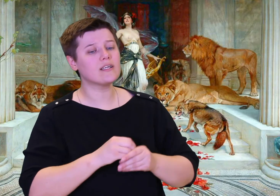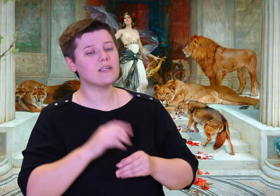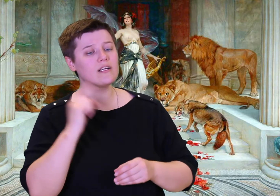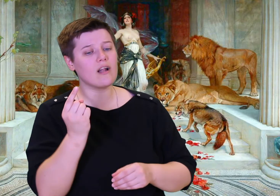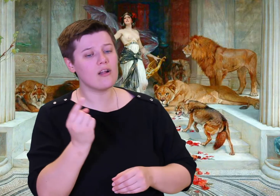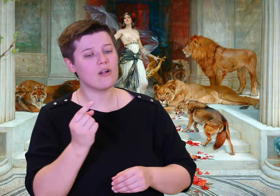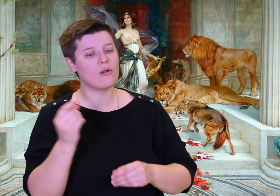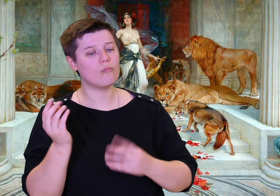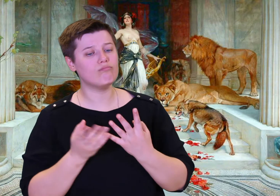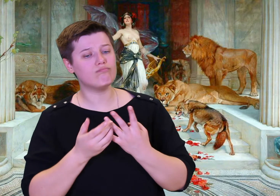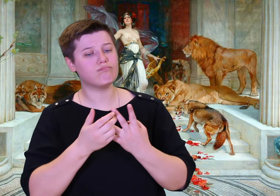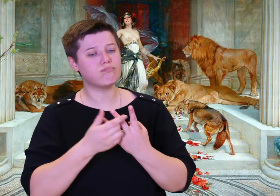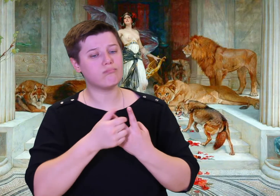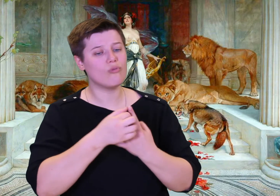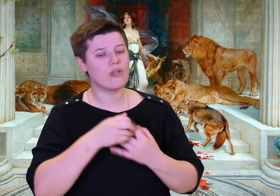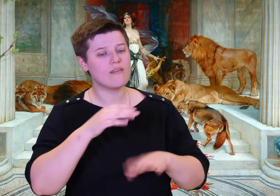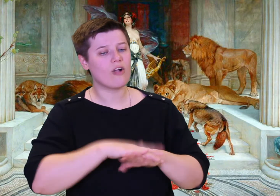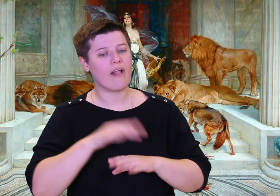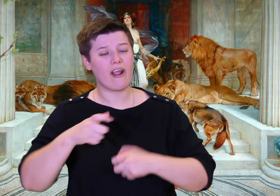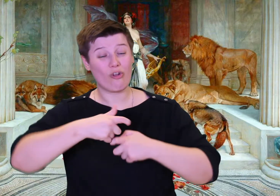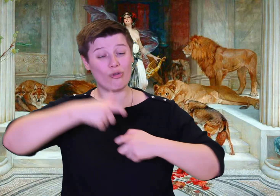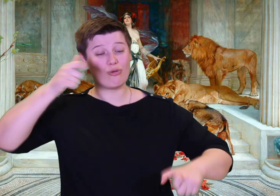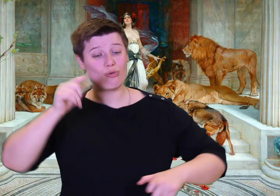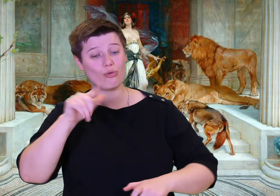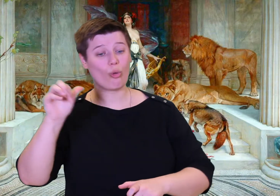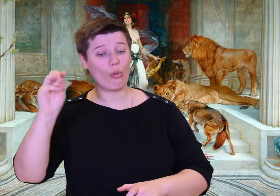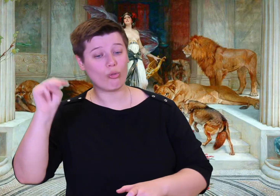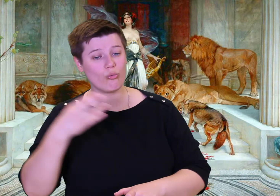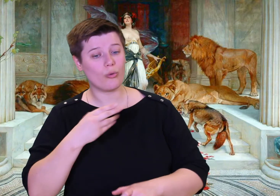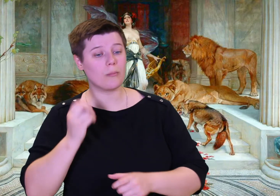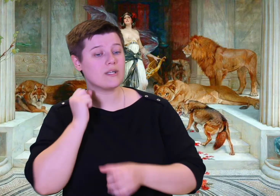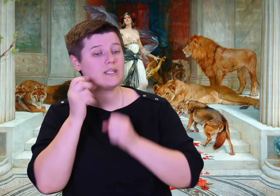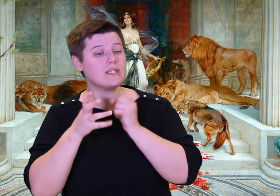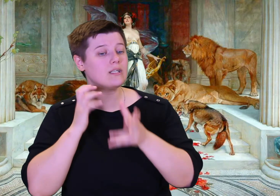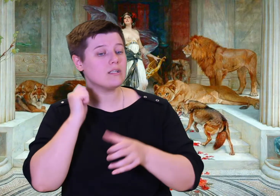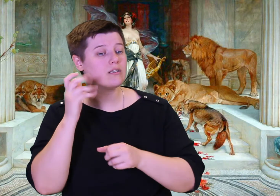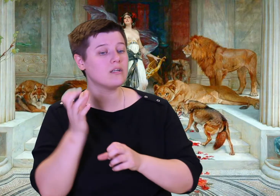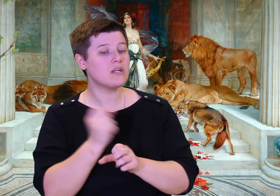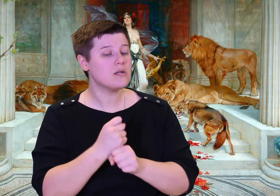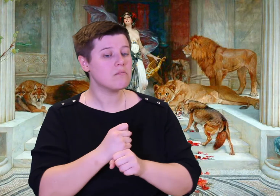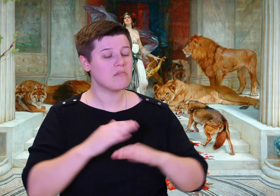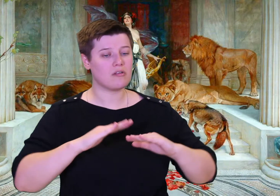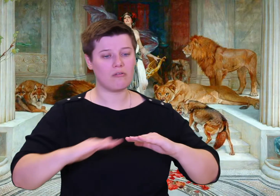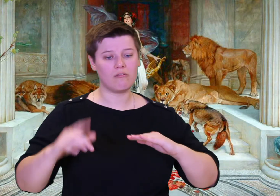'Friends, inside someone is weaving on that massive loom, and singing so the